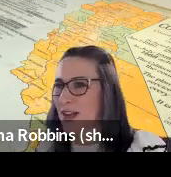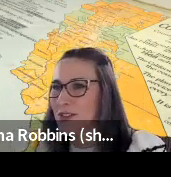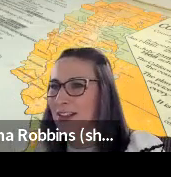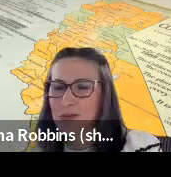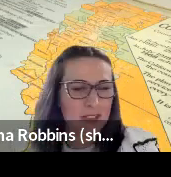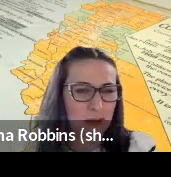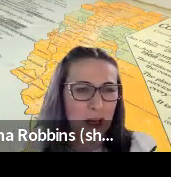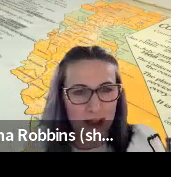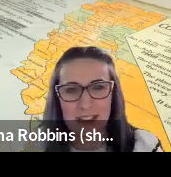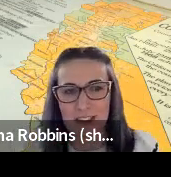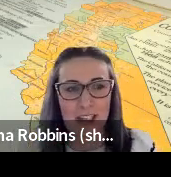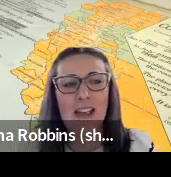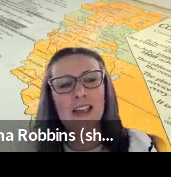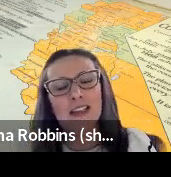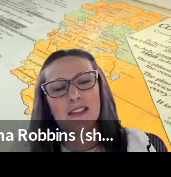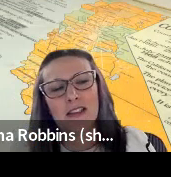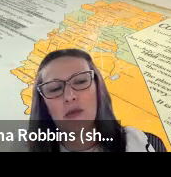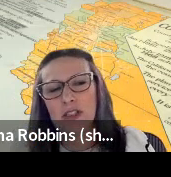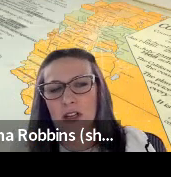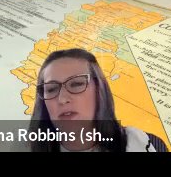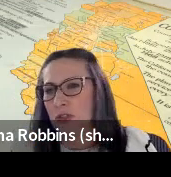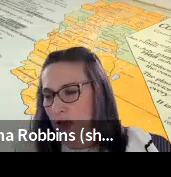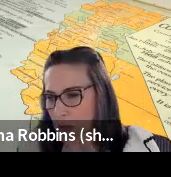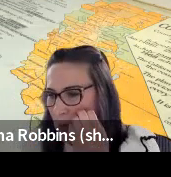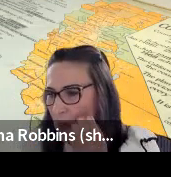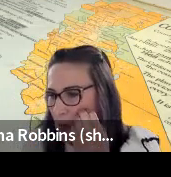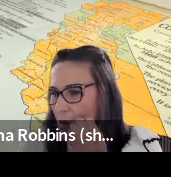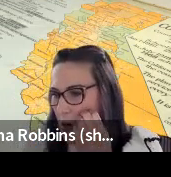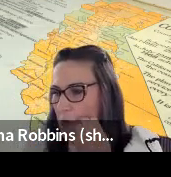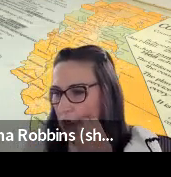definitely kept this in mind recently is that libraries often are at the point where we're